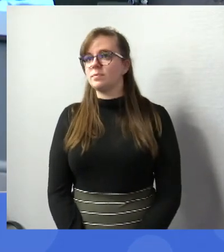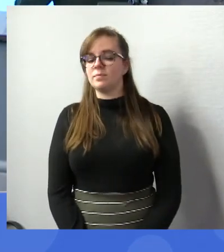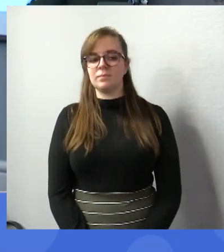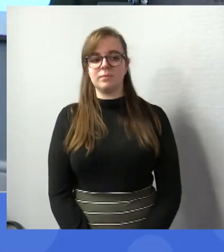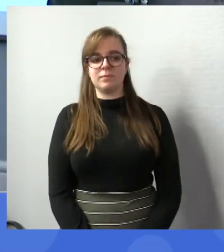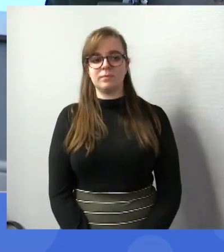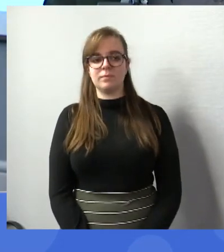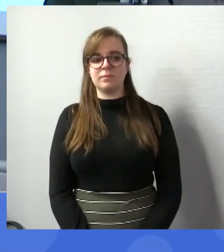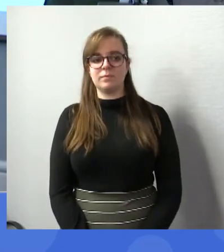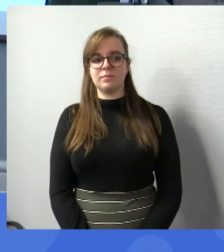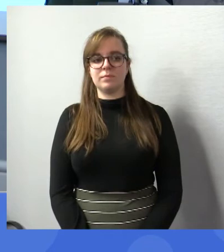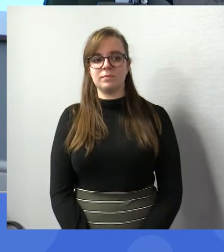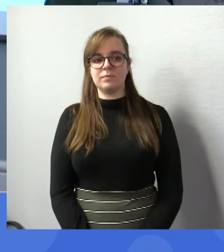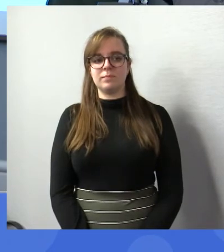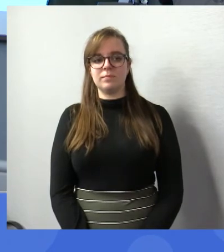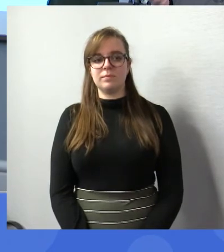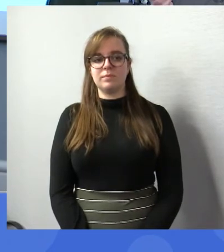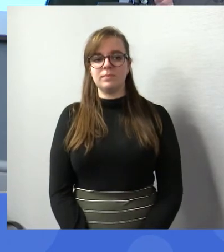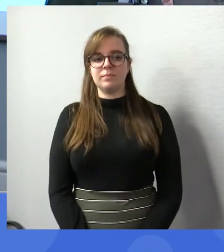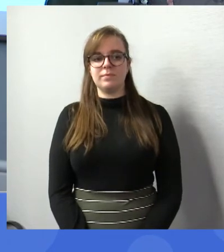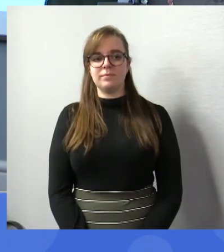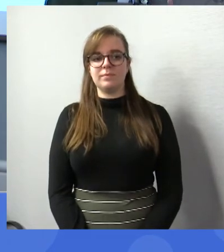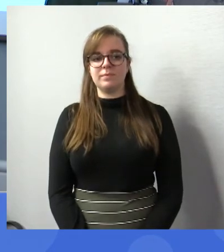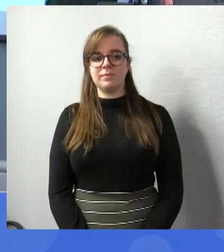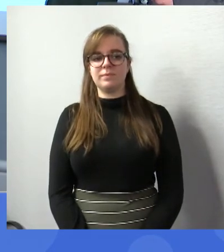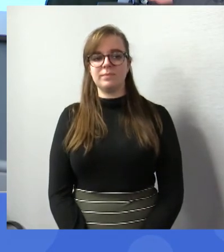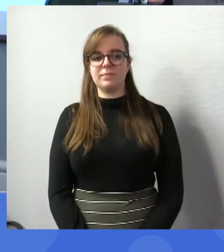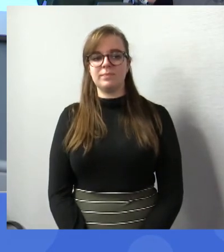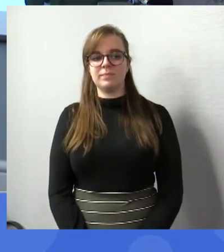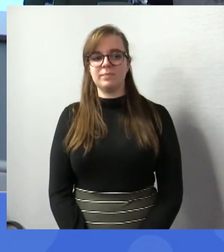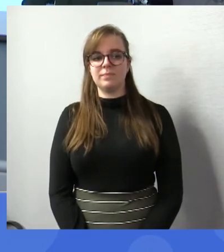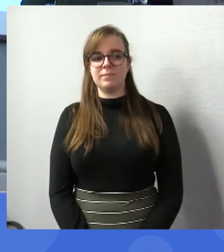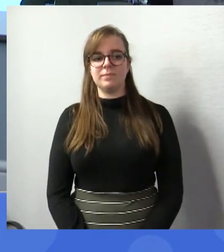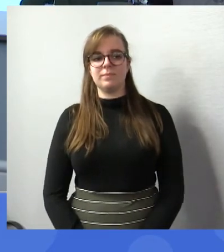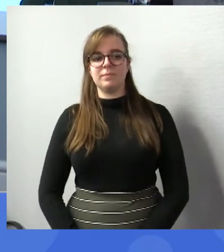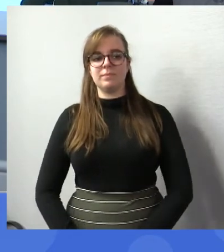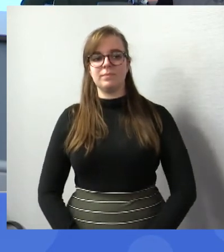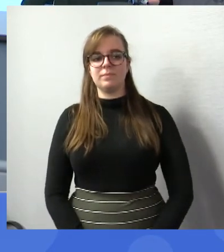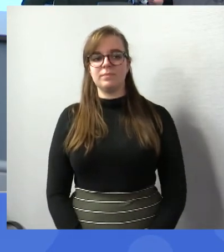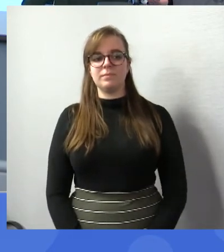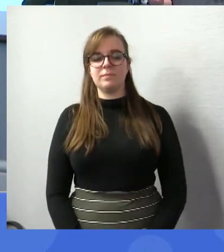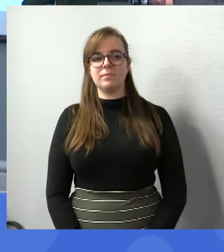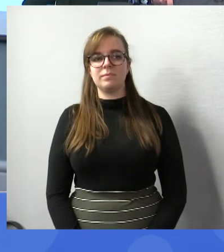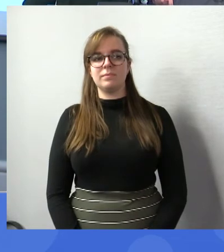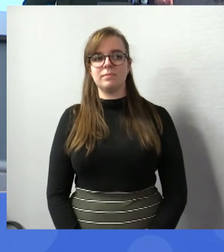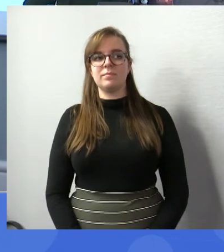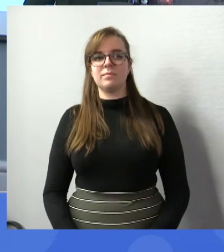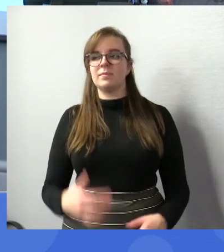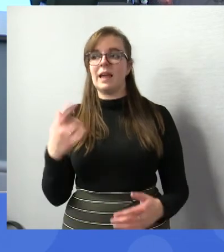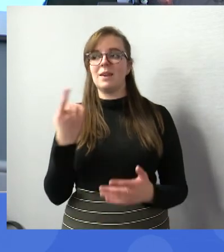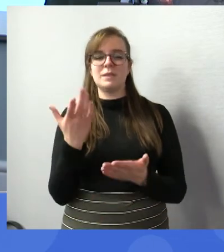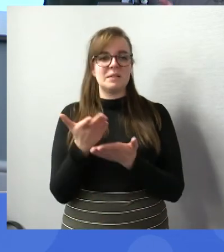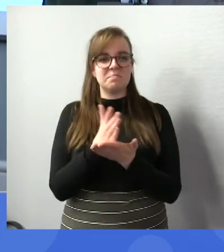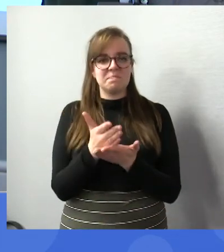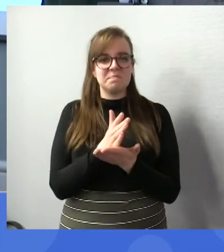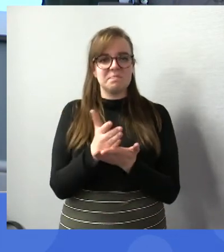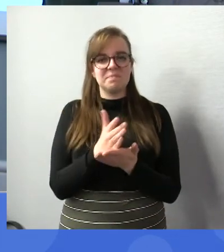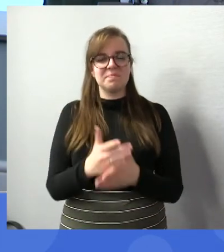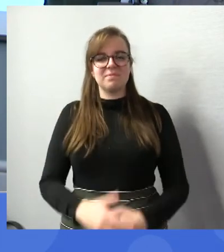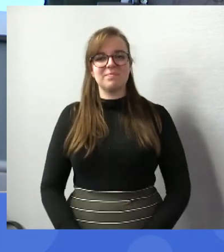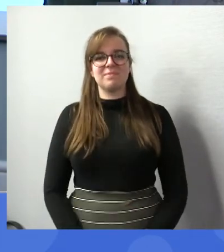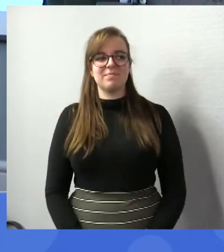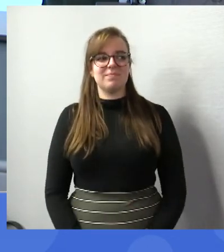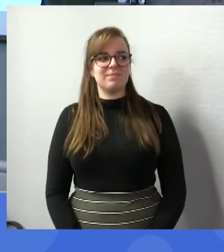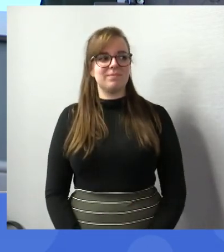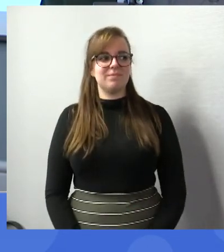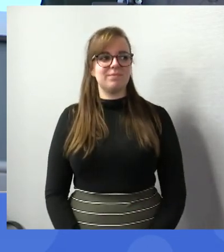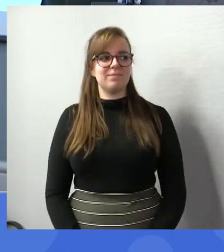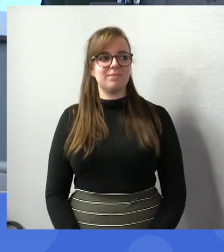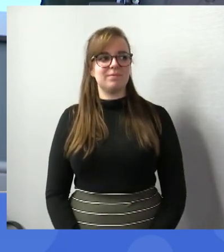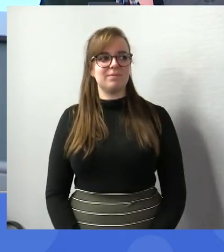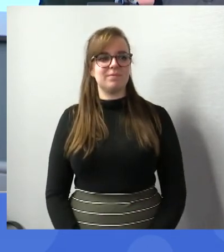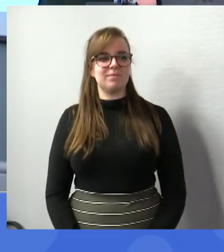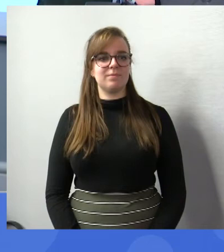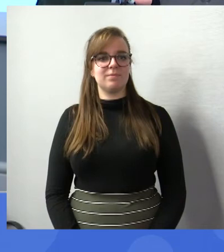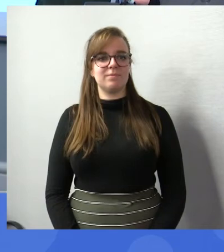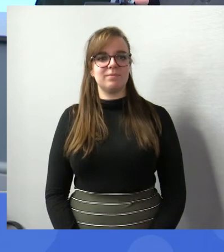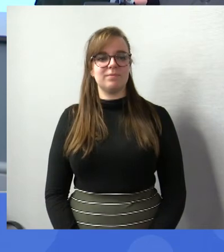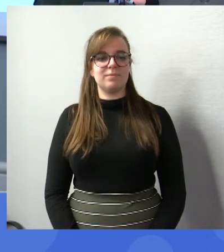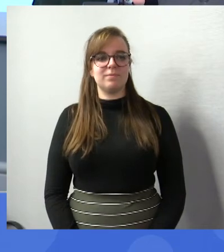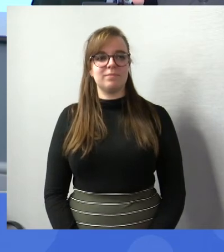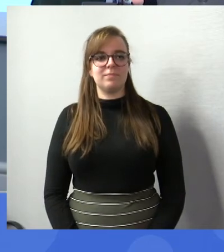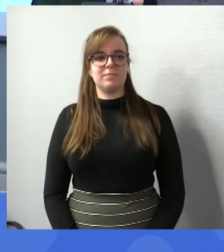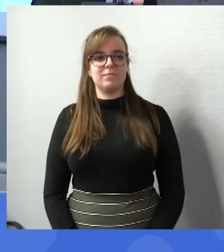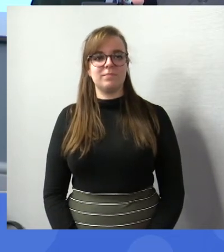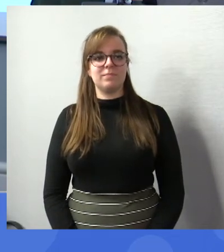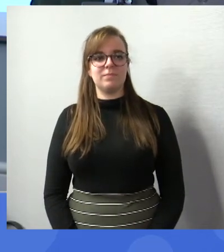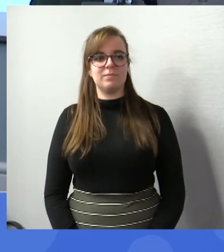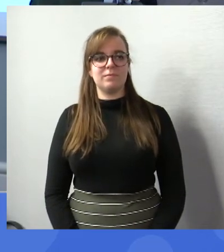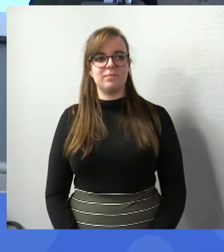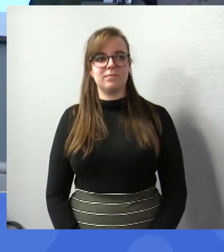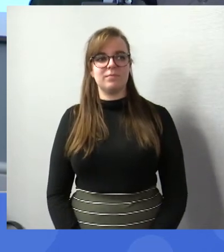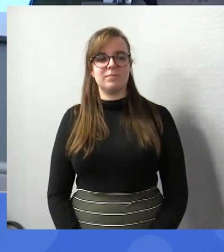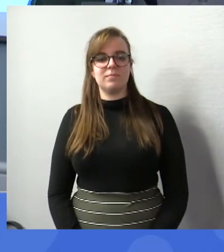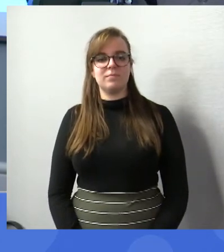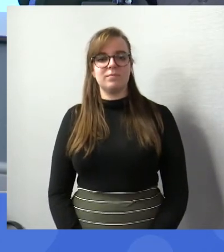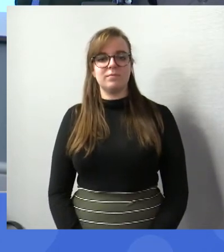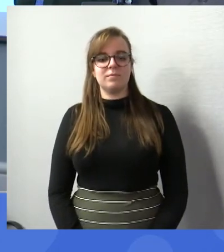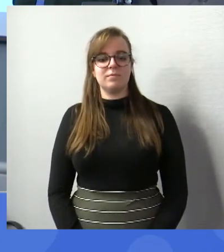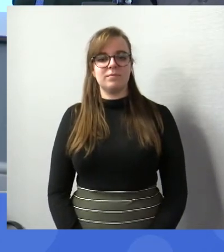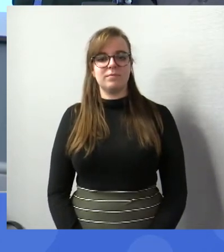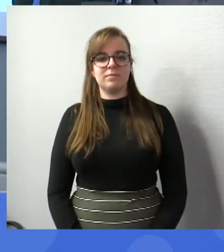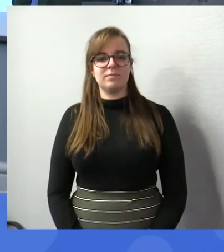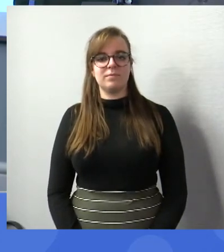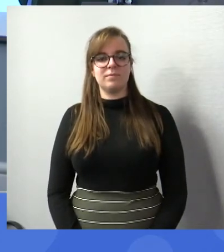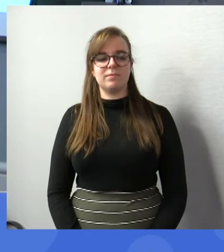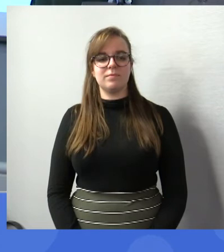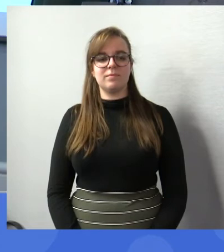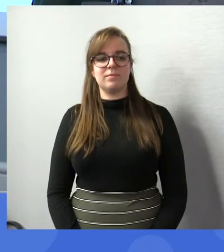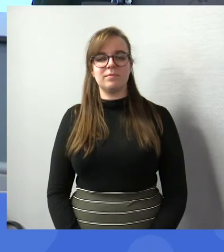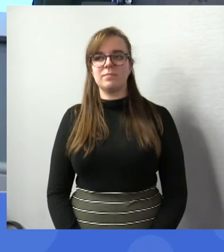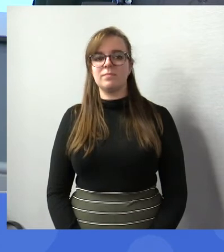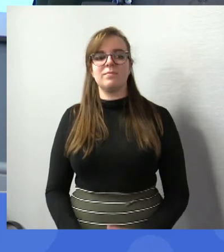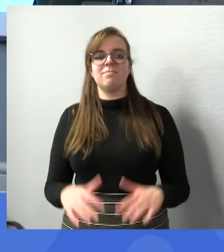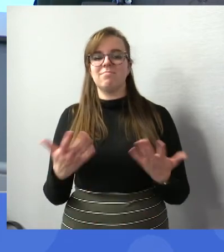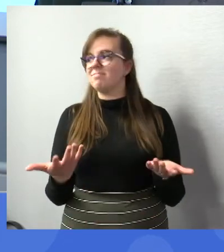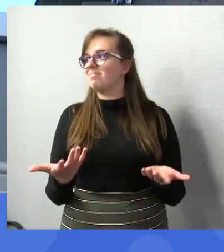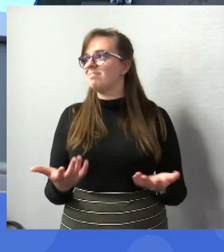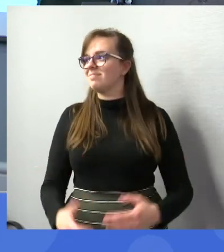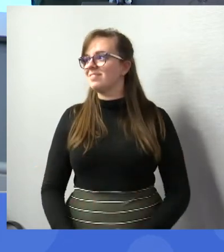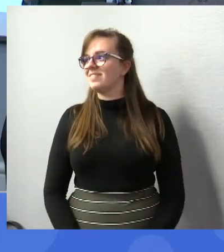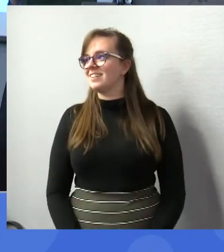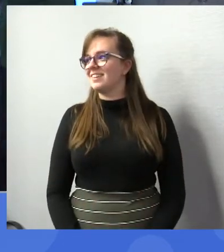handi numbers there anybody swiffering yes okay and there we have it